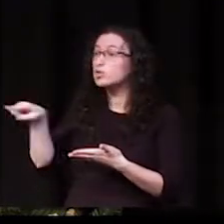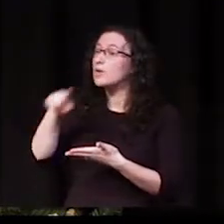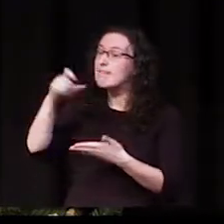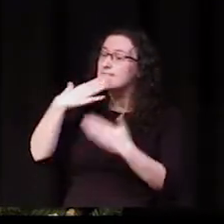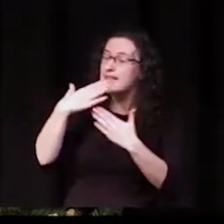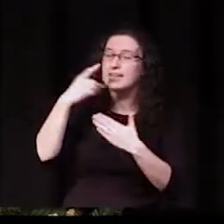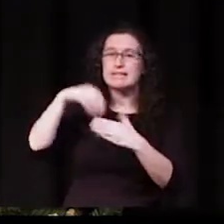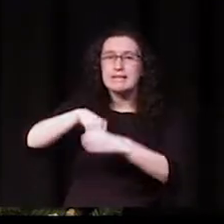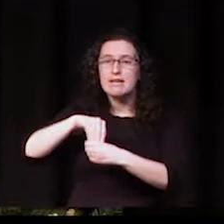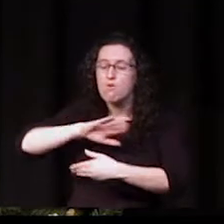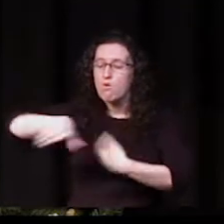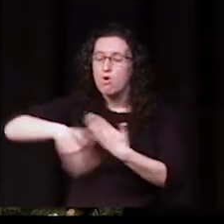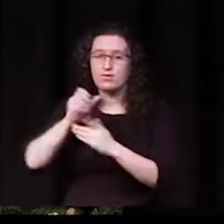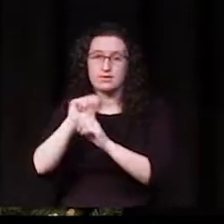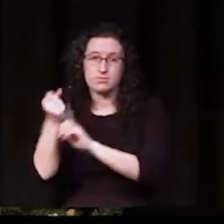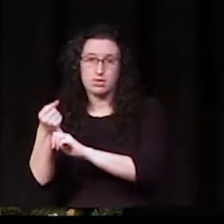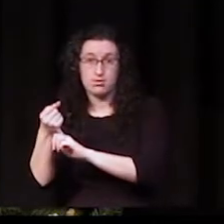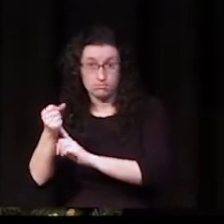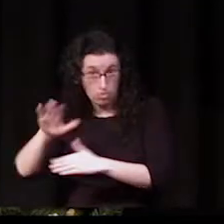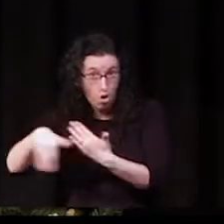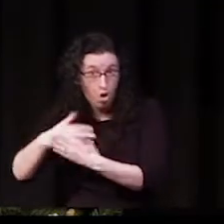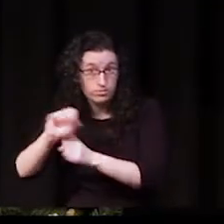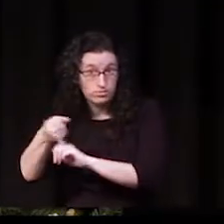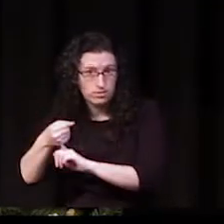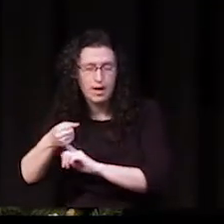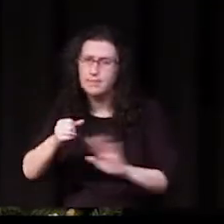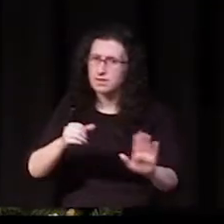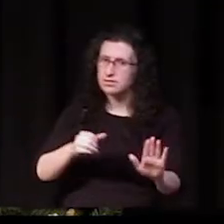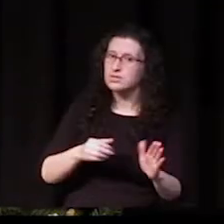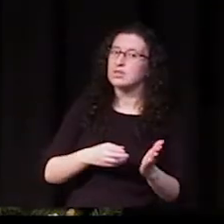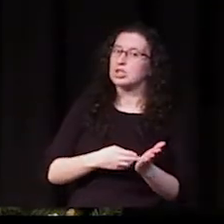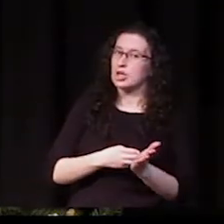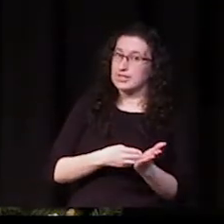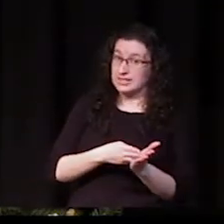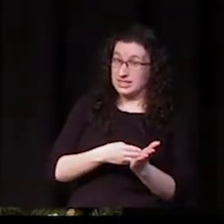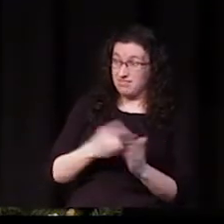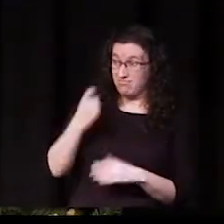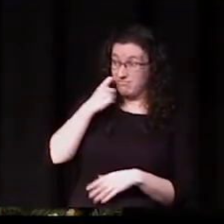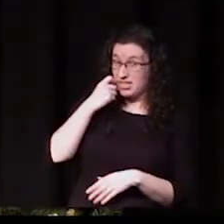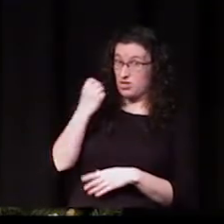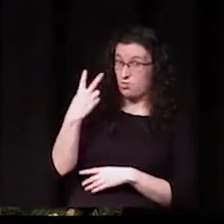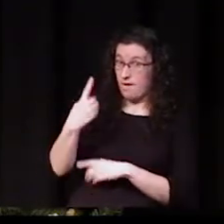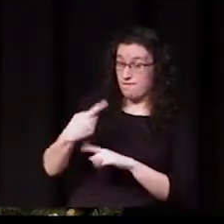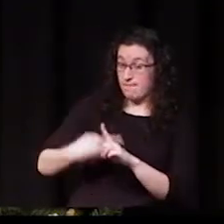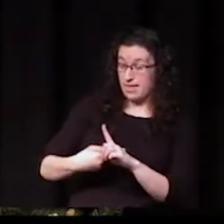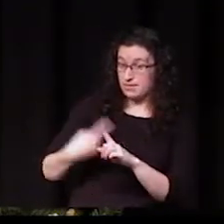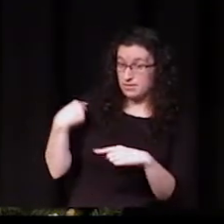And I just have to confess, there is a lot that has happened in the last 12 months where thankfulness was not the first thing